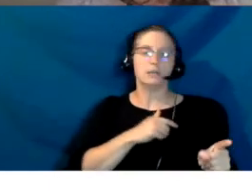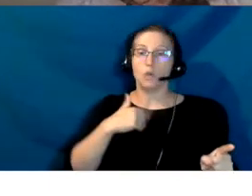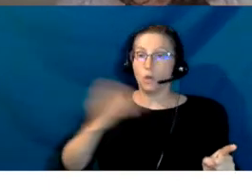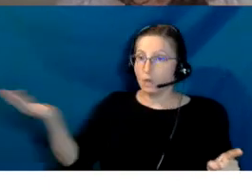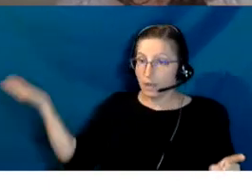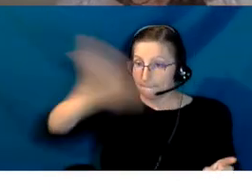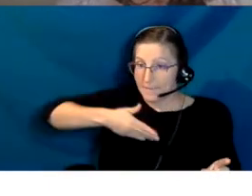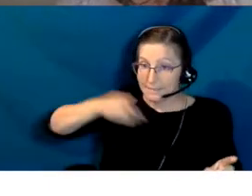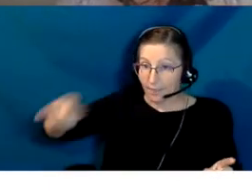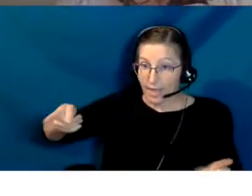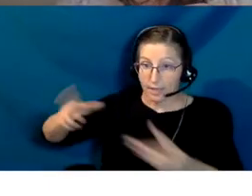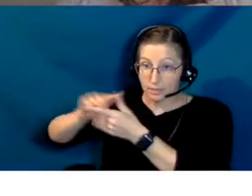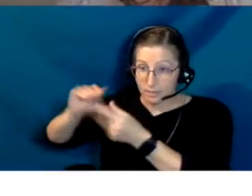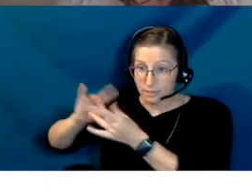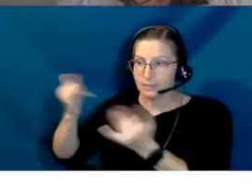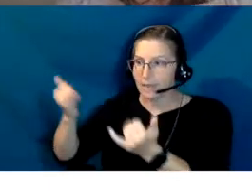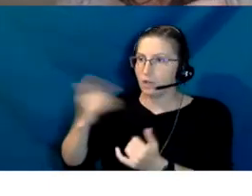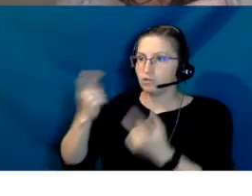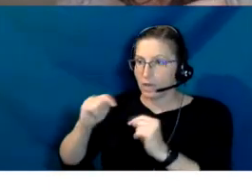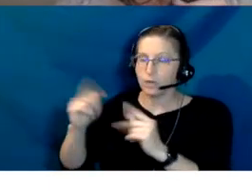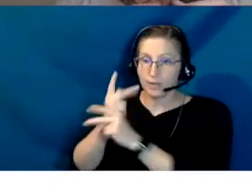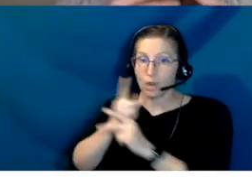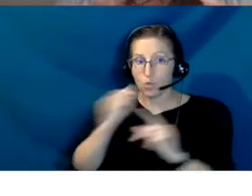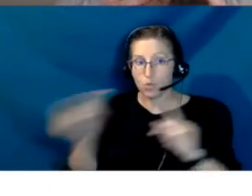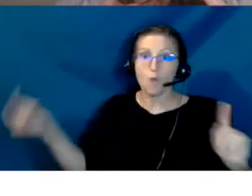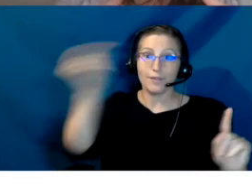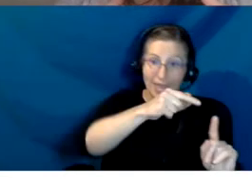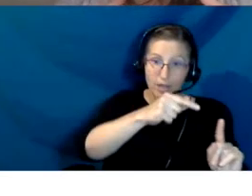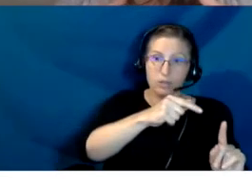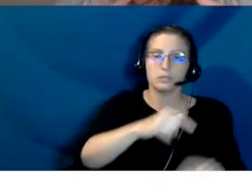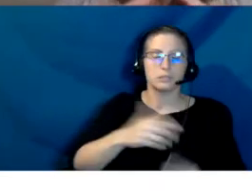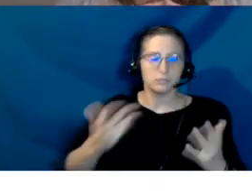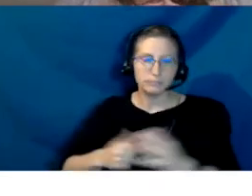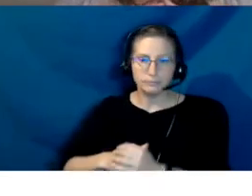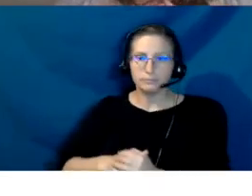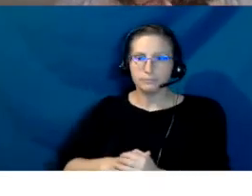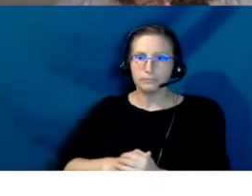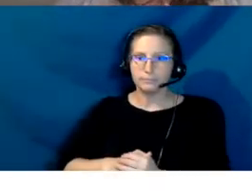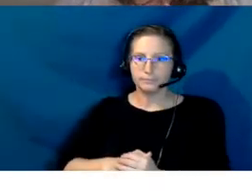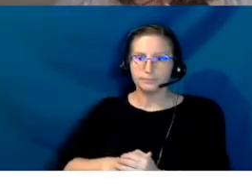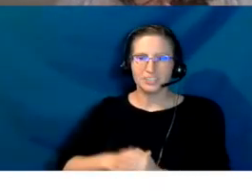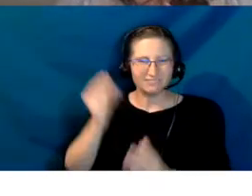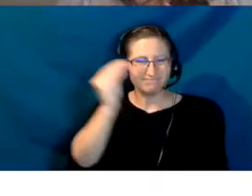child who is deafblind, and trying to facilitate some of those strategies that might help with